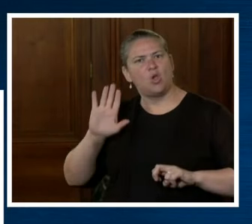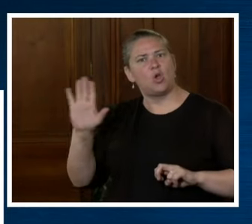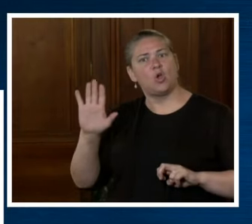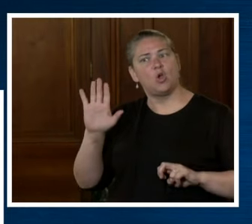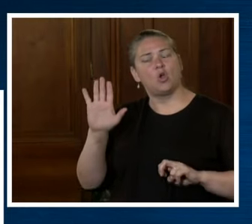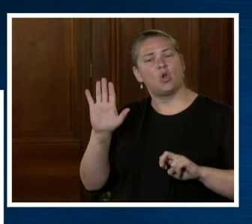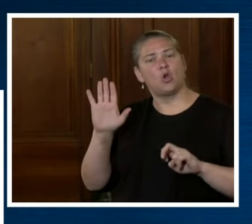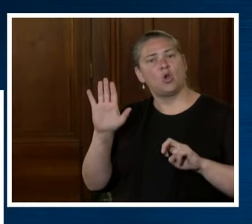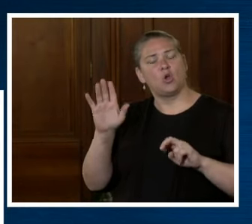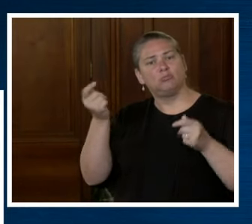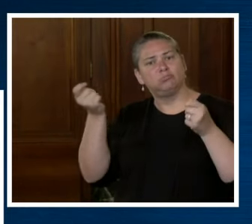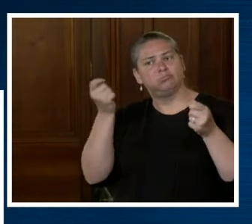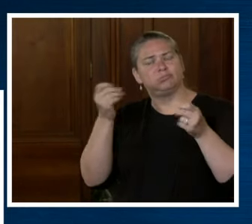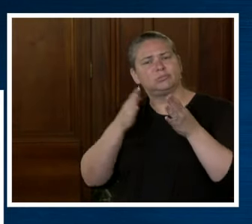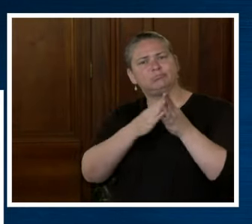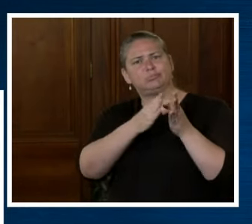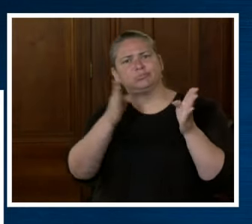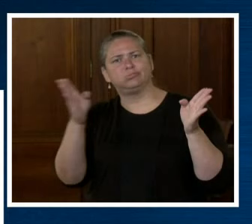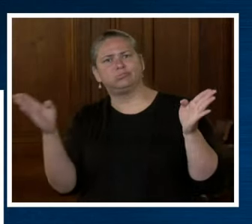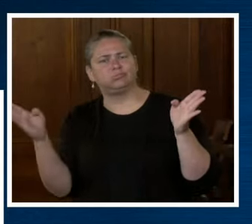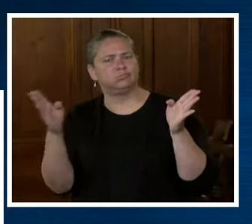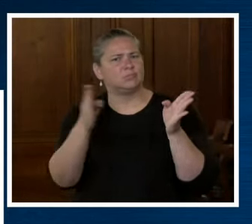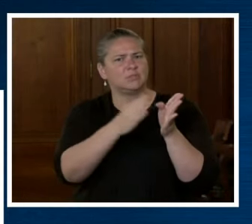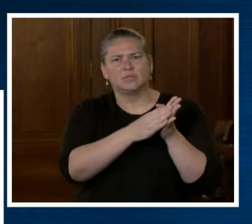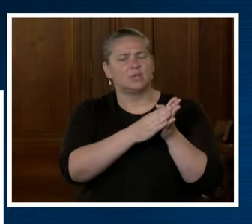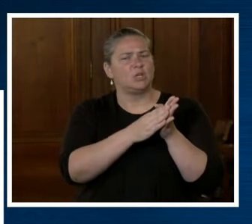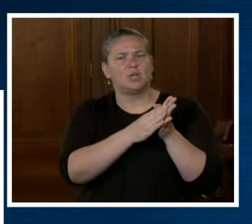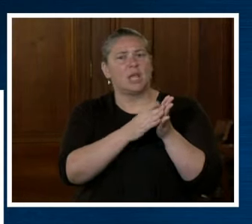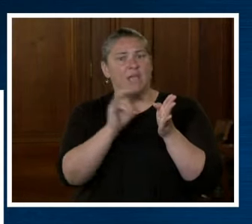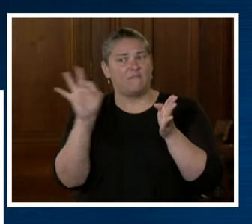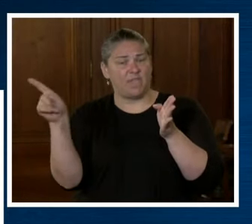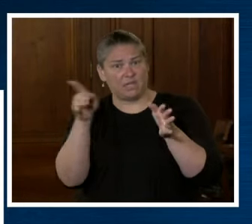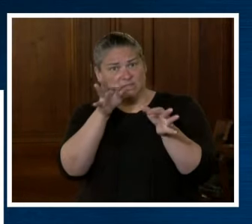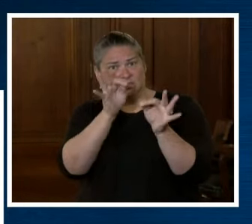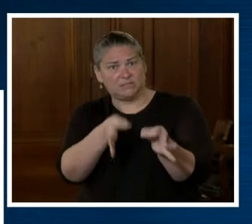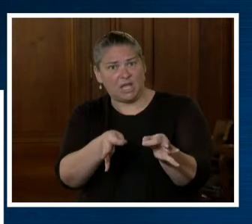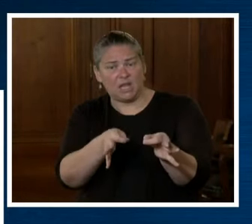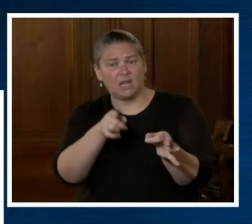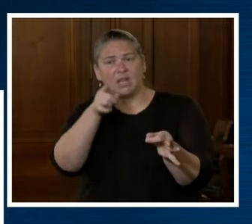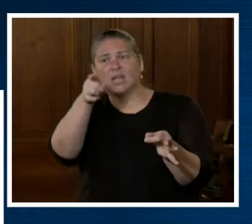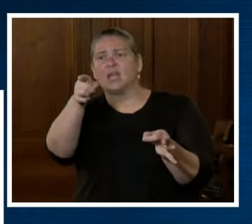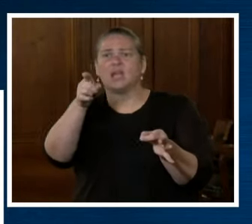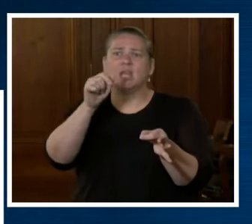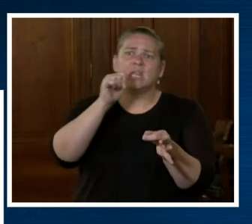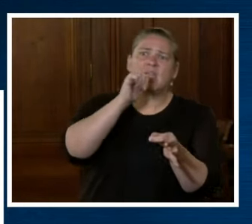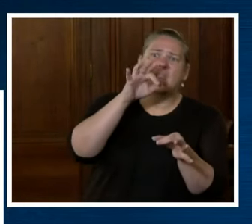SIGN UPTONS FOR NEXT WEEK START NOW BUT YOU CAN STILL INSOUP FOR THIS WEEK. THERE'S STILL PLENTY OF SPACE.